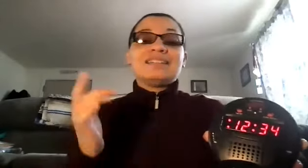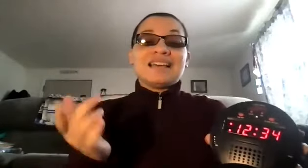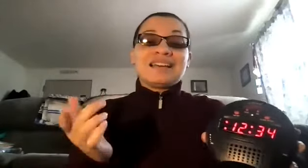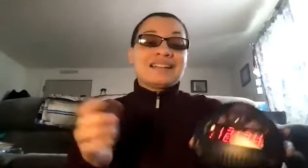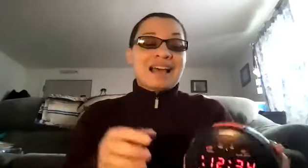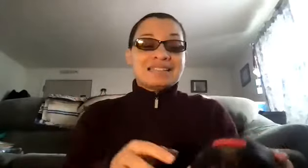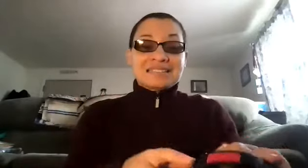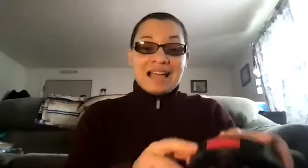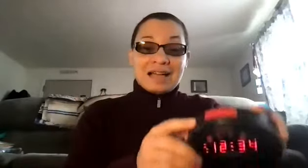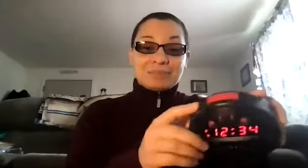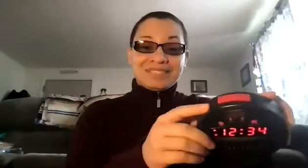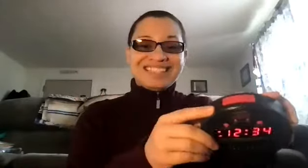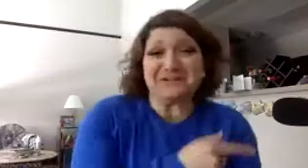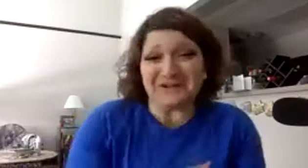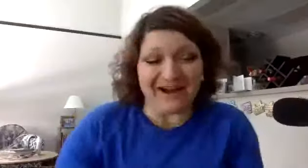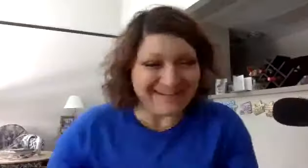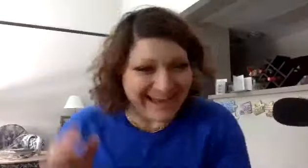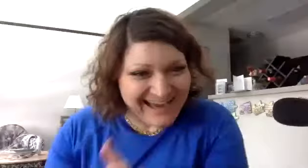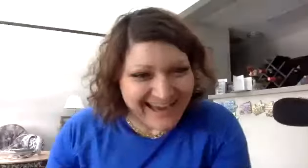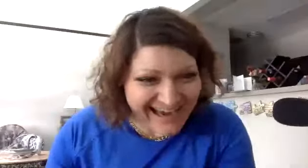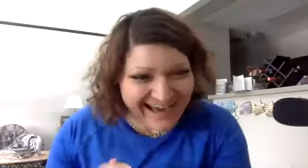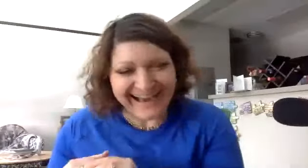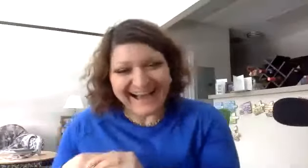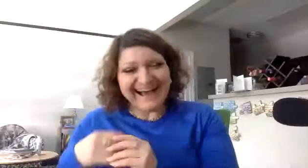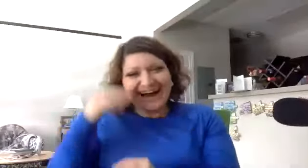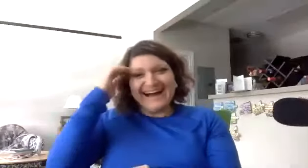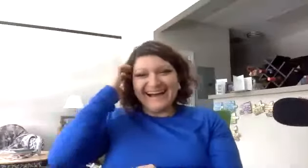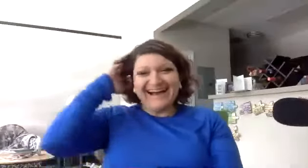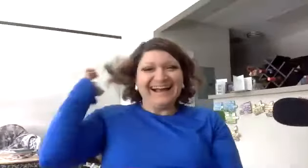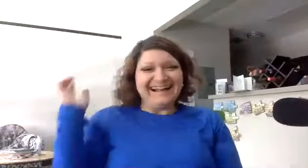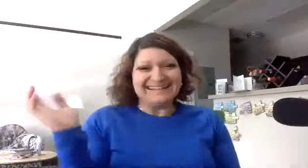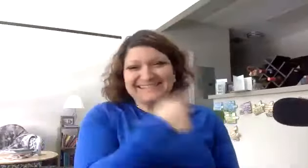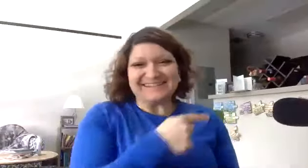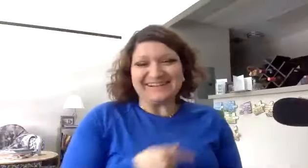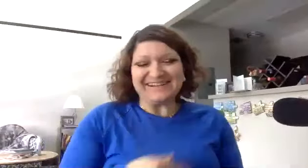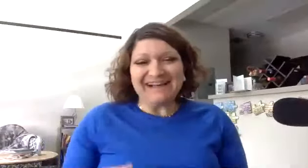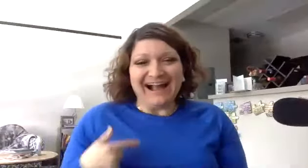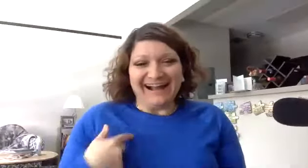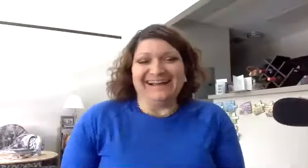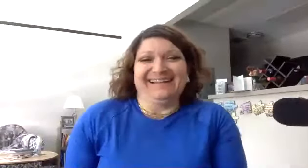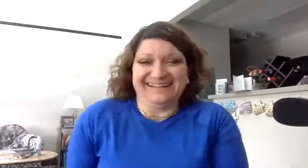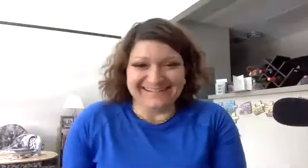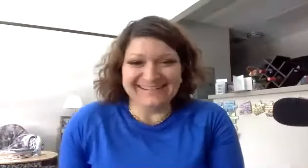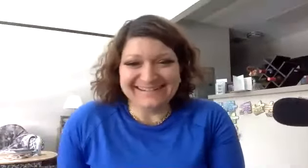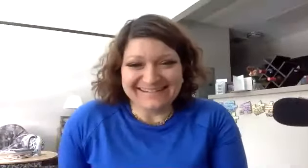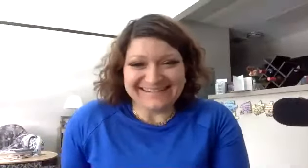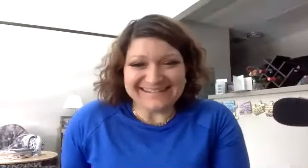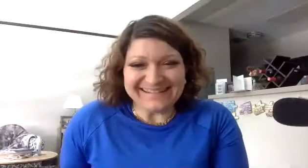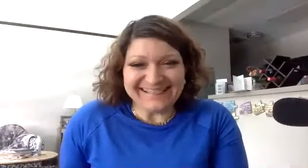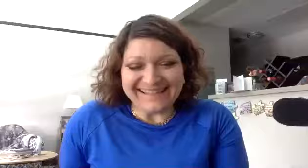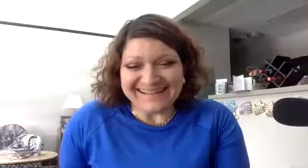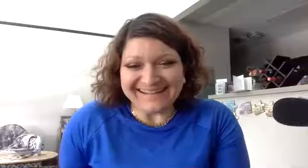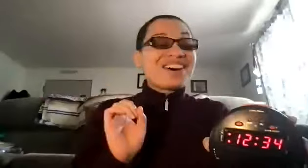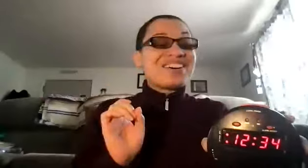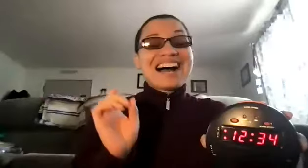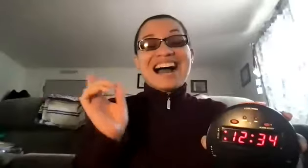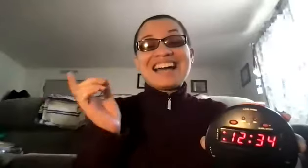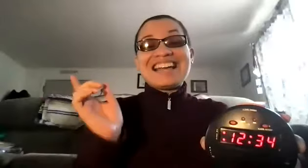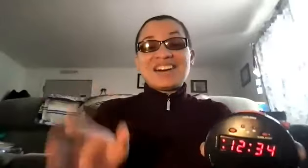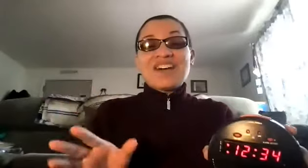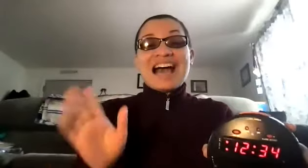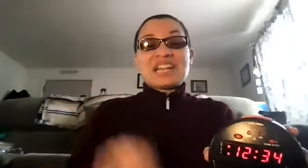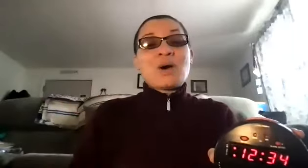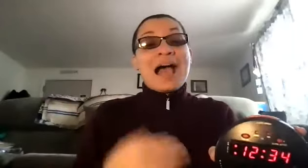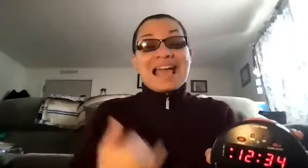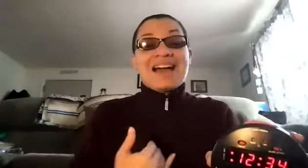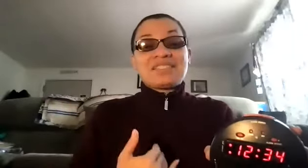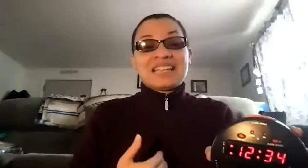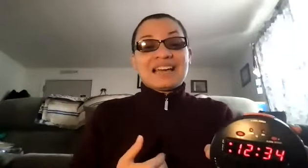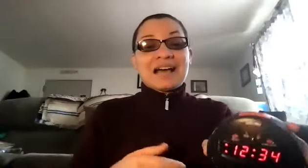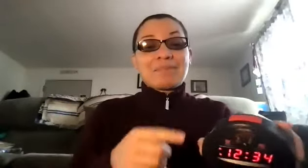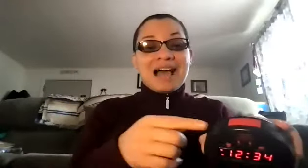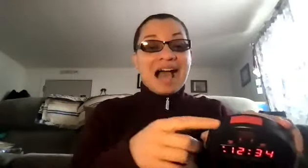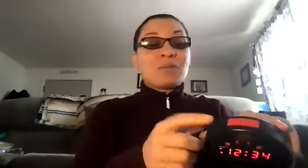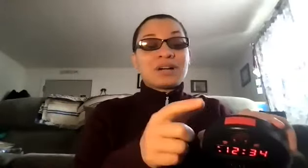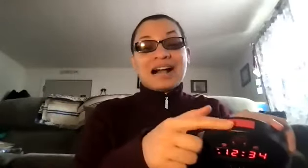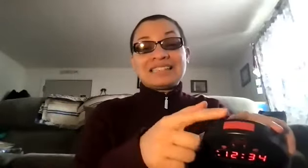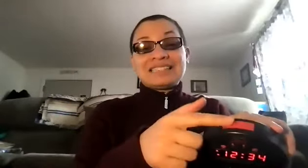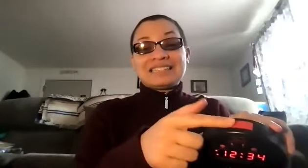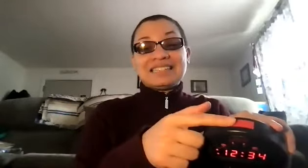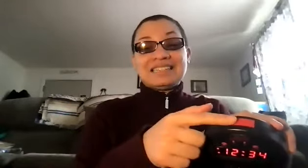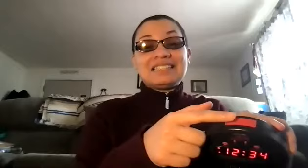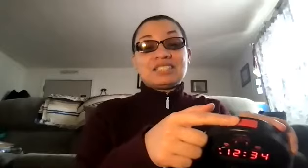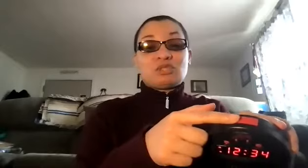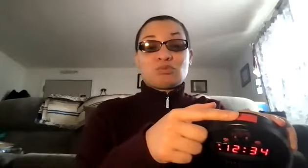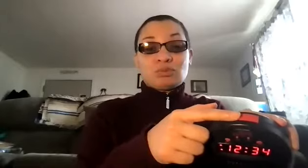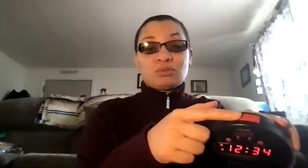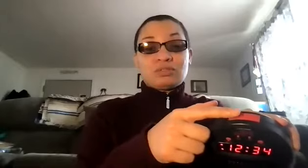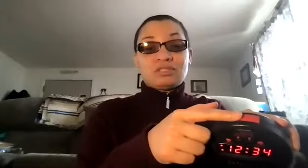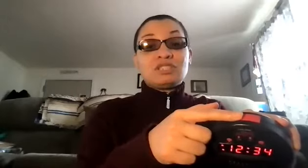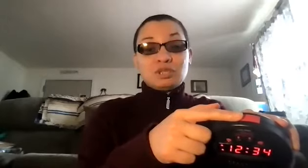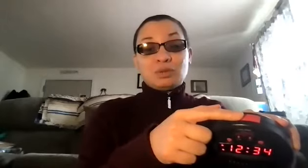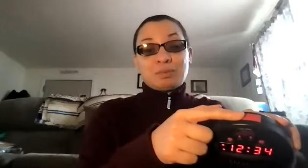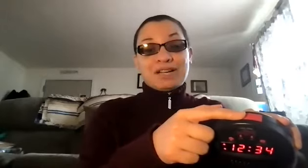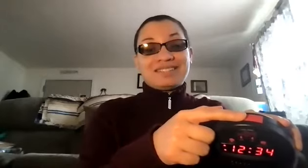Then on the top - so if i know i have to get up i will constantly hit the snooze button